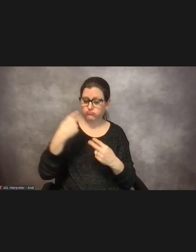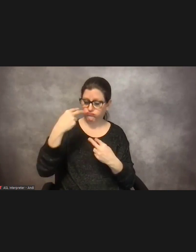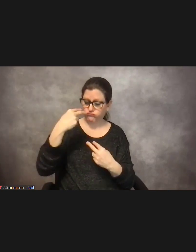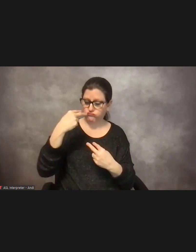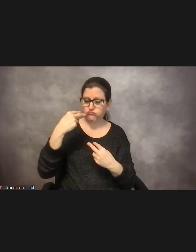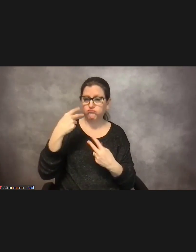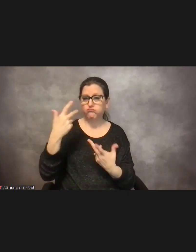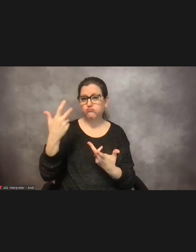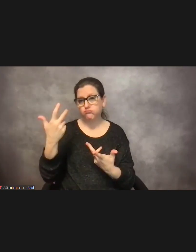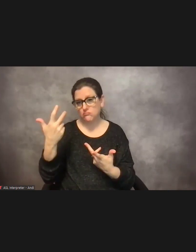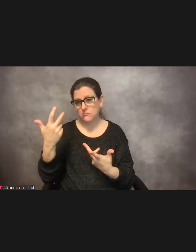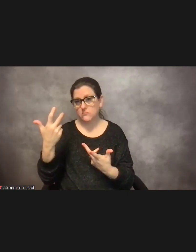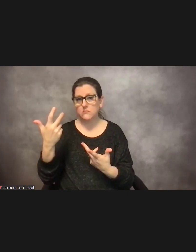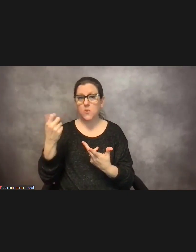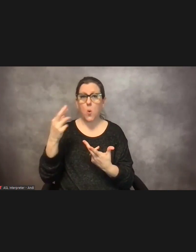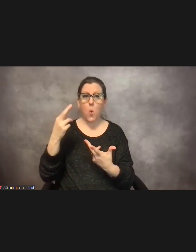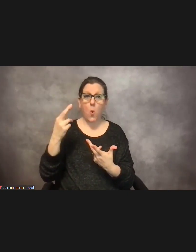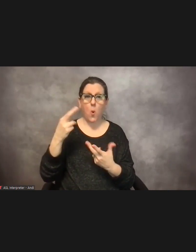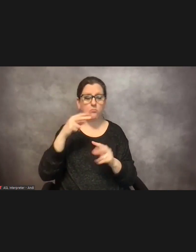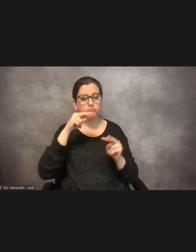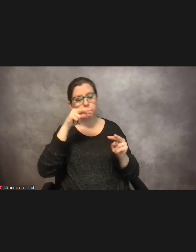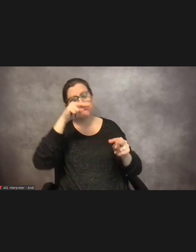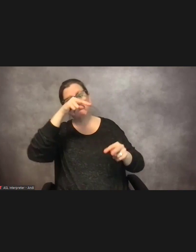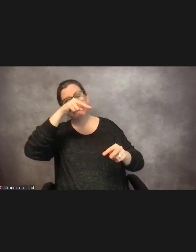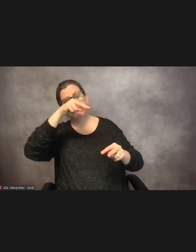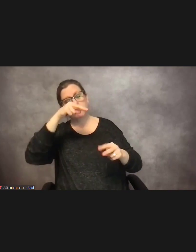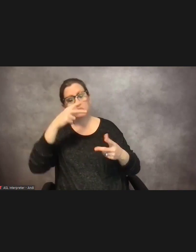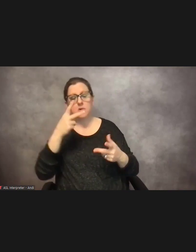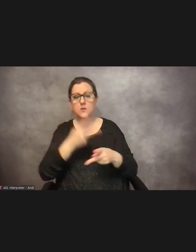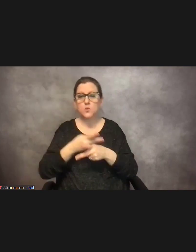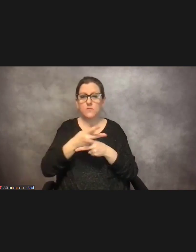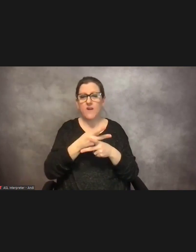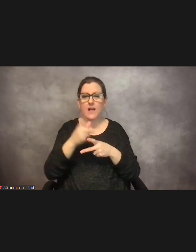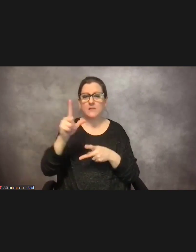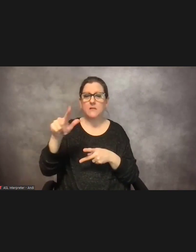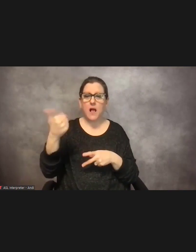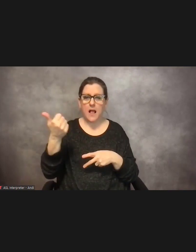self-monitoring or supervisory monitoring for quality tool that